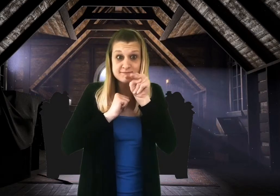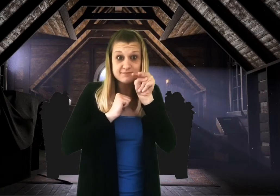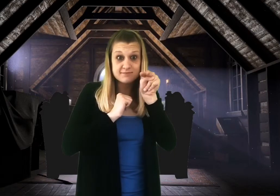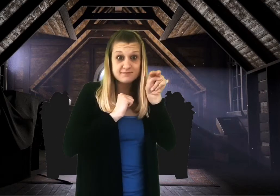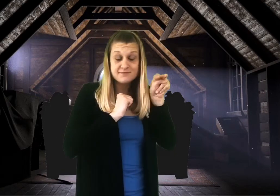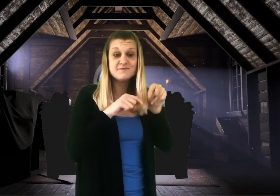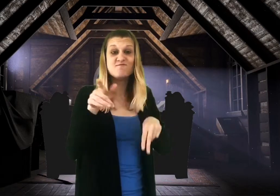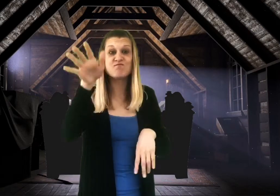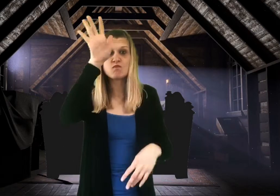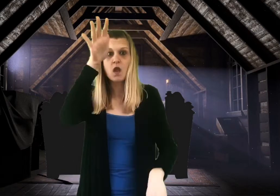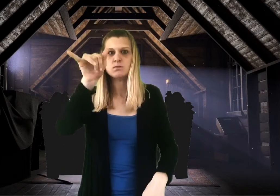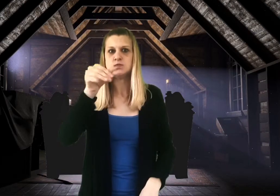Charlie took a glance at all of them.